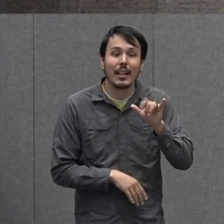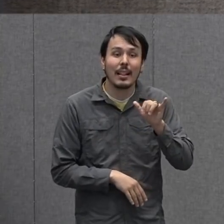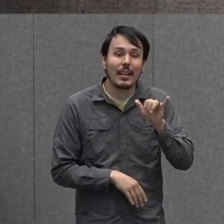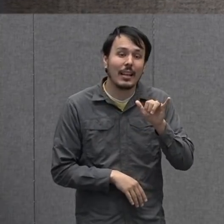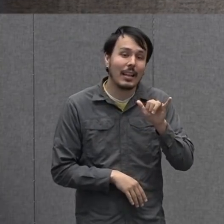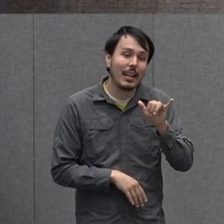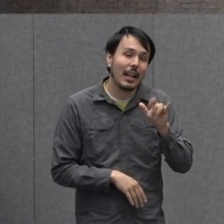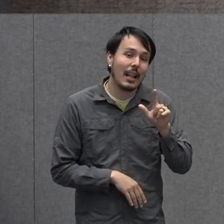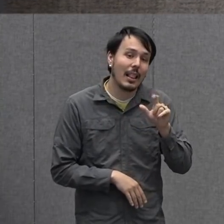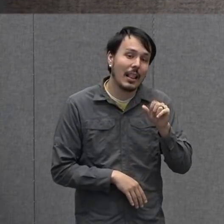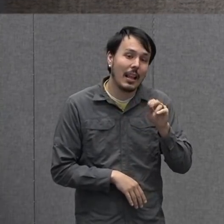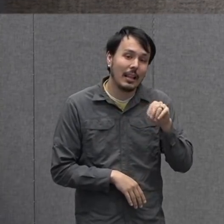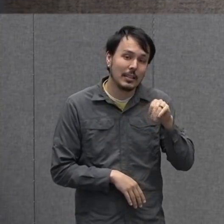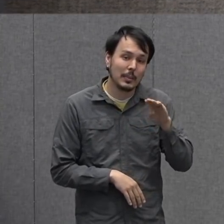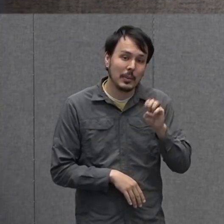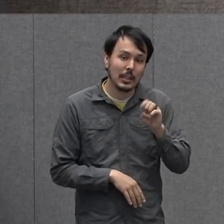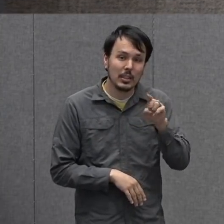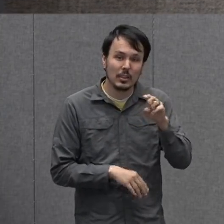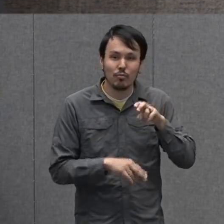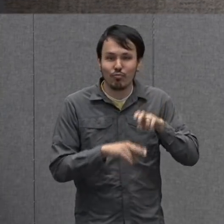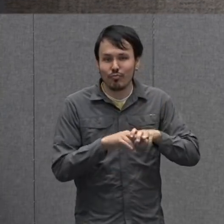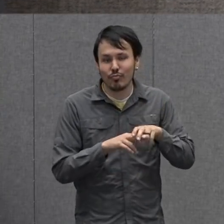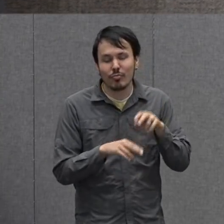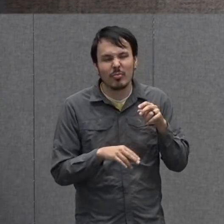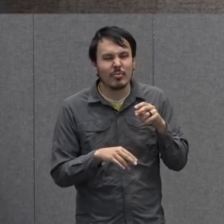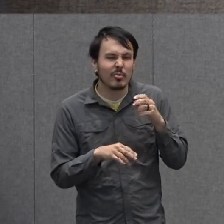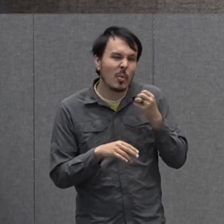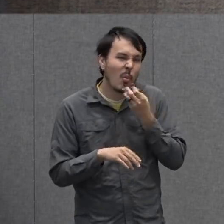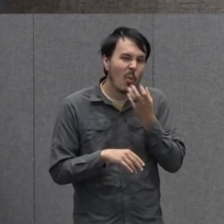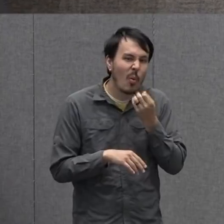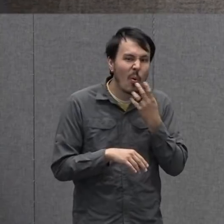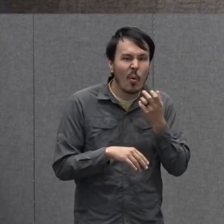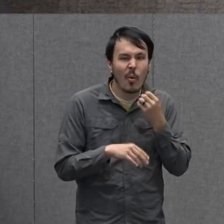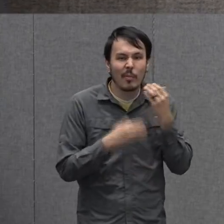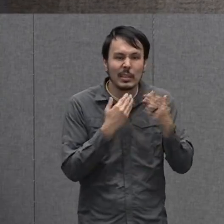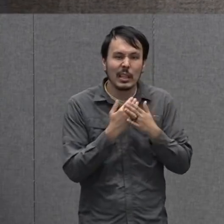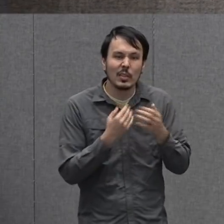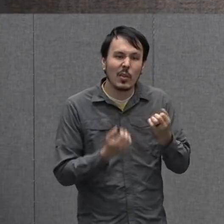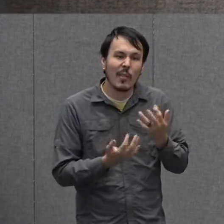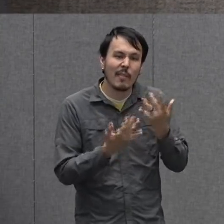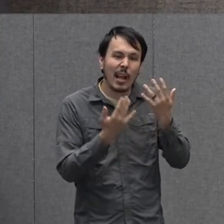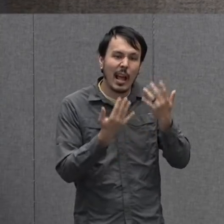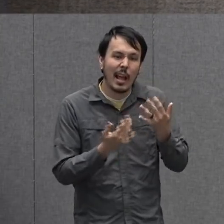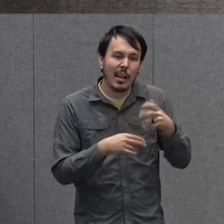snug and warm and drifted off to sleep, and she began to dream.